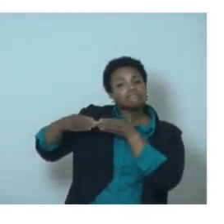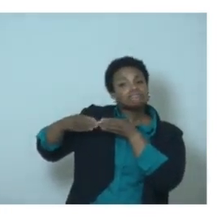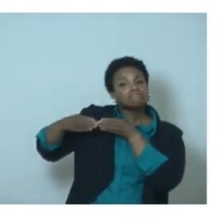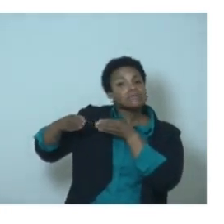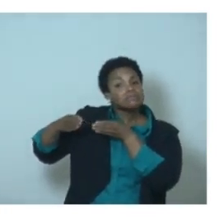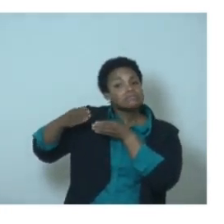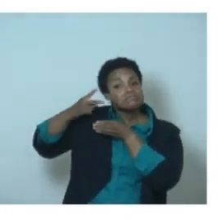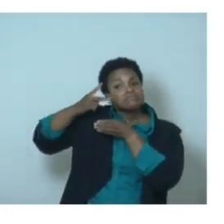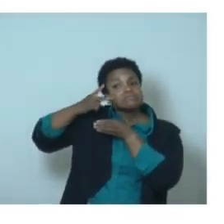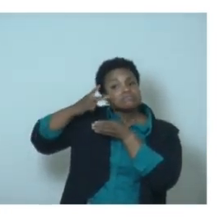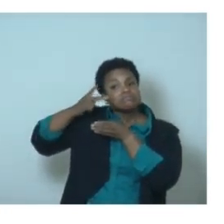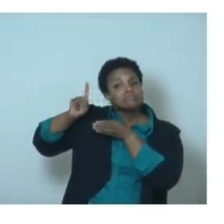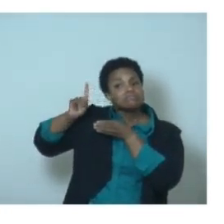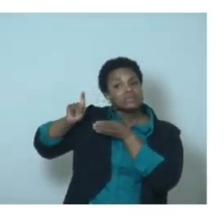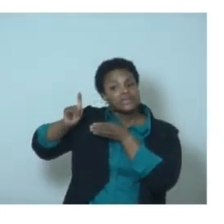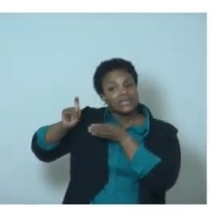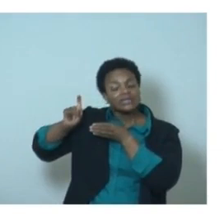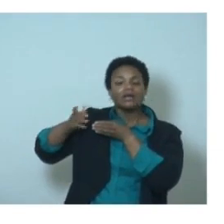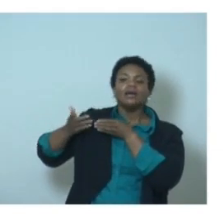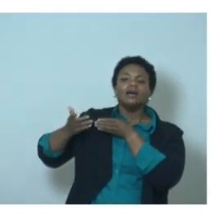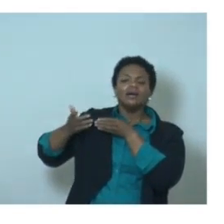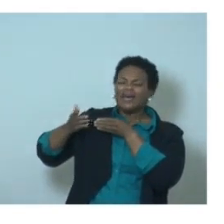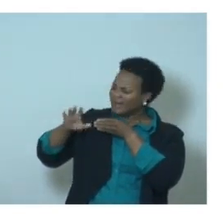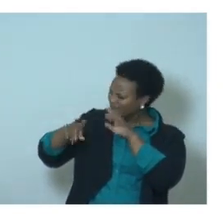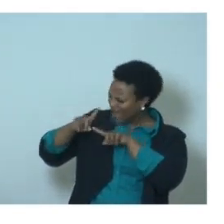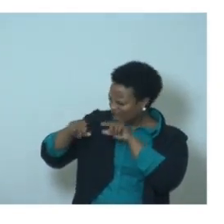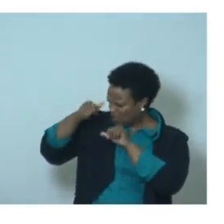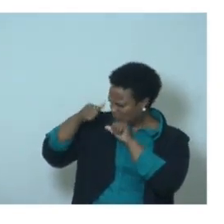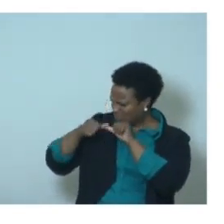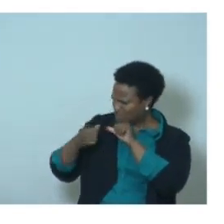THEY DID A VERY BROAD-BASED SORT OF OPENING DIDN’T TEAR IT UP.